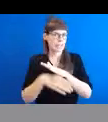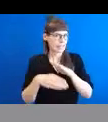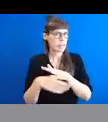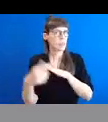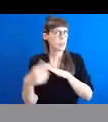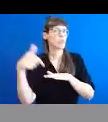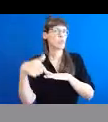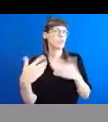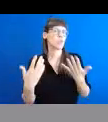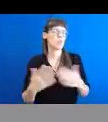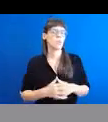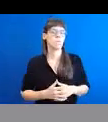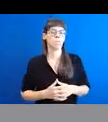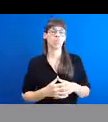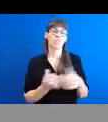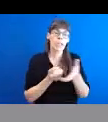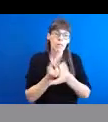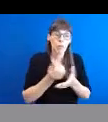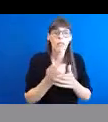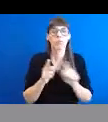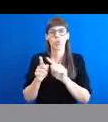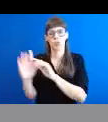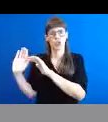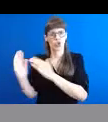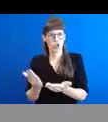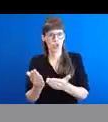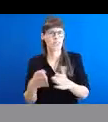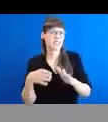Thirdly and lastly, the pandemic has shown the crucial importance of